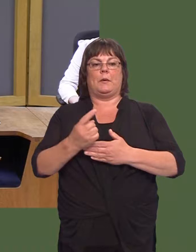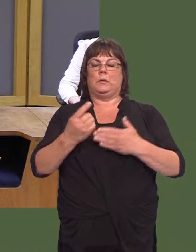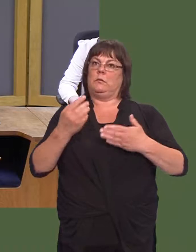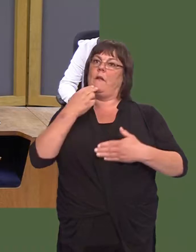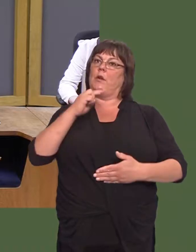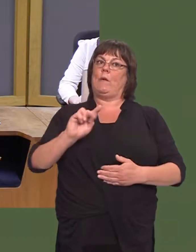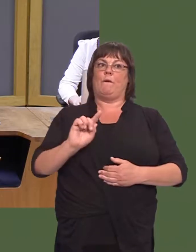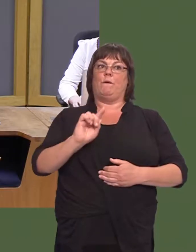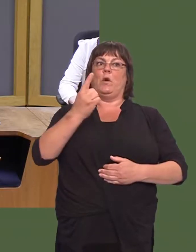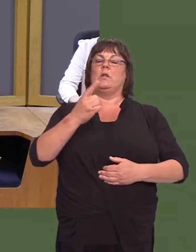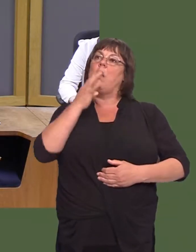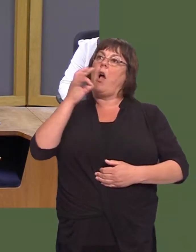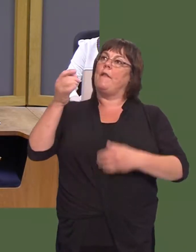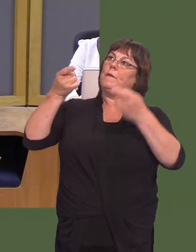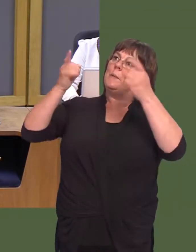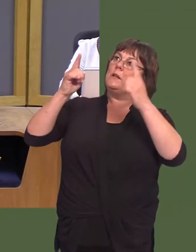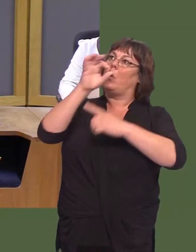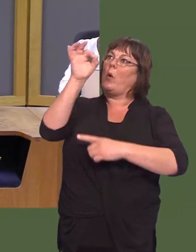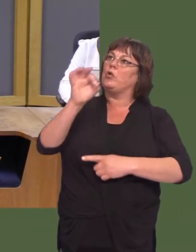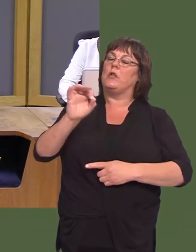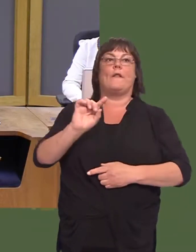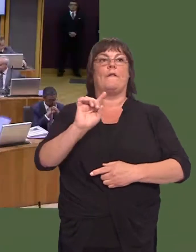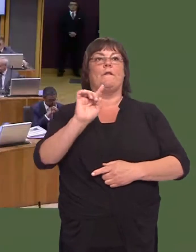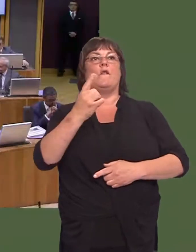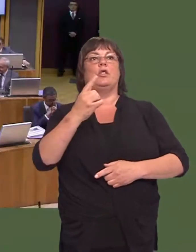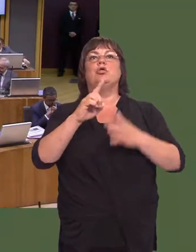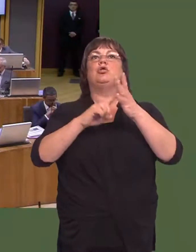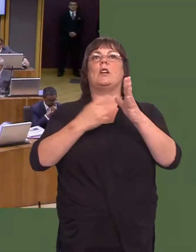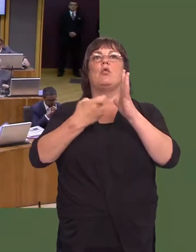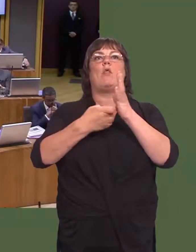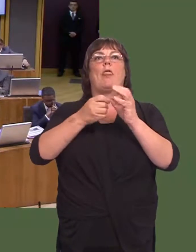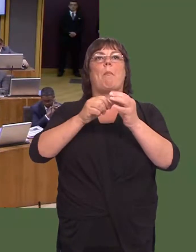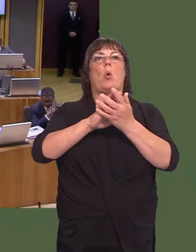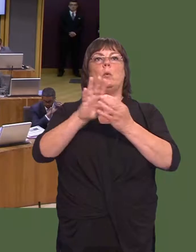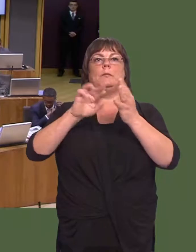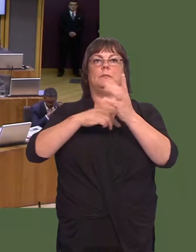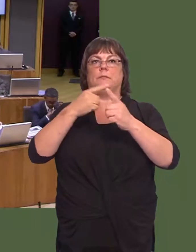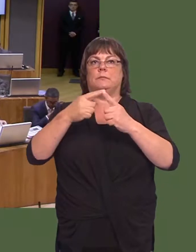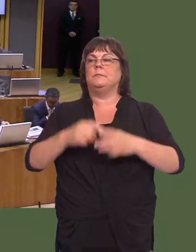Y Llywydd / The Llywydd: The first item of business, therefore, is questions to the First Minister, and the first question is from Jenny Rathbone. Jenny Rathbone: 1.